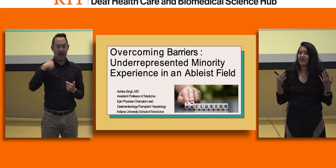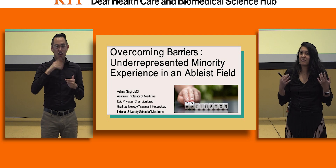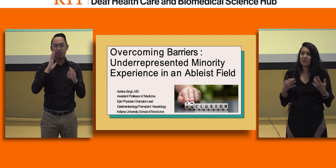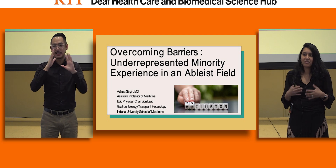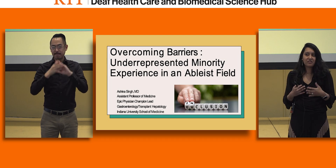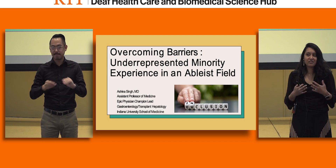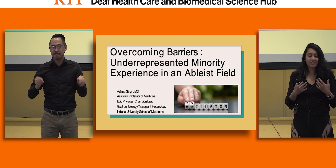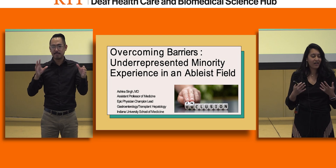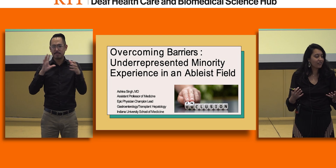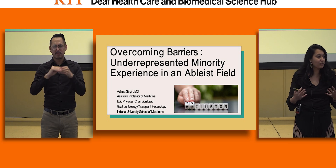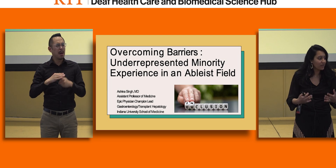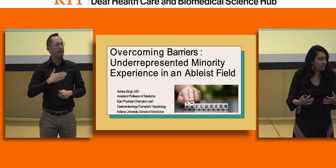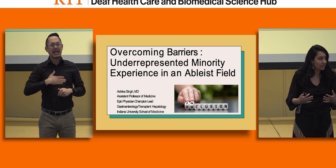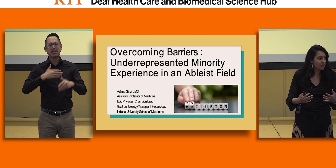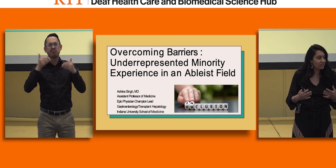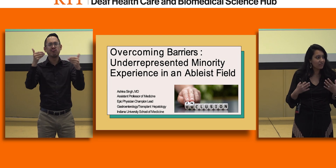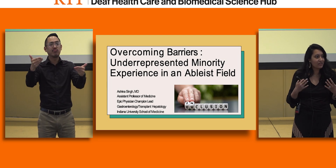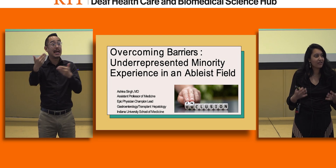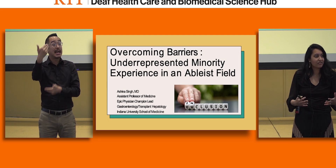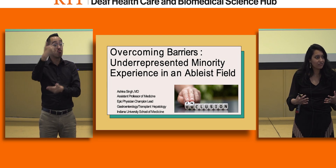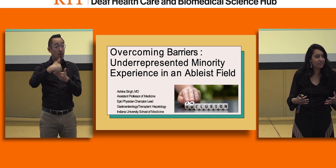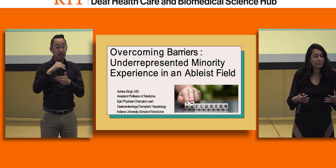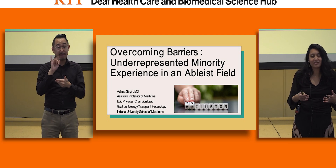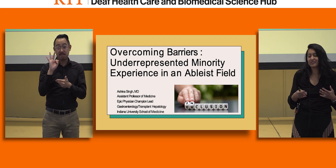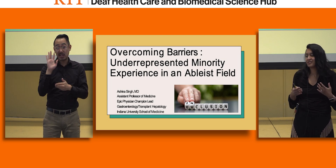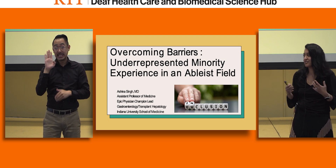I want you to ask questions. You can ask during the presentation.